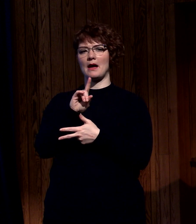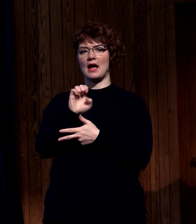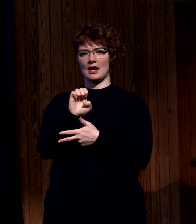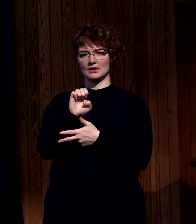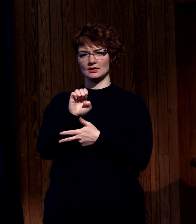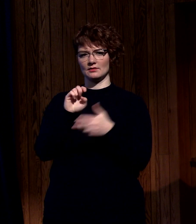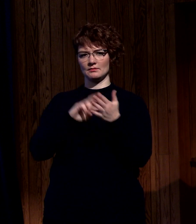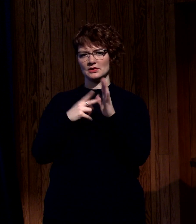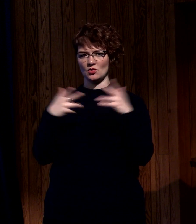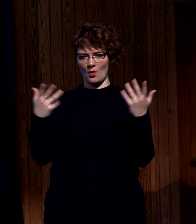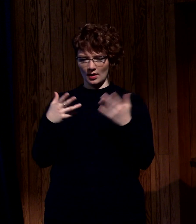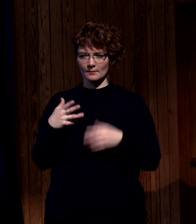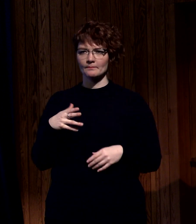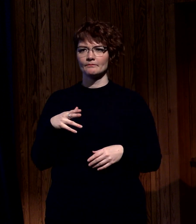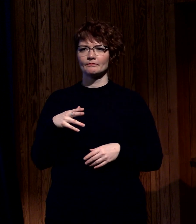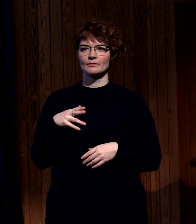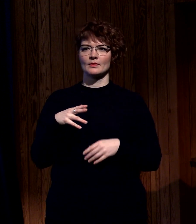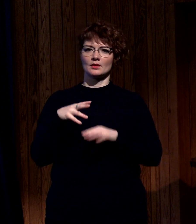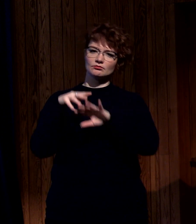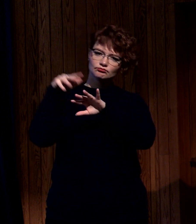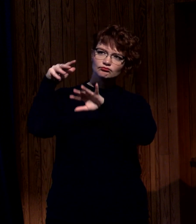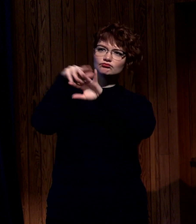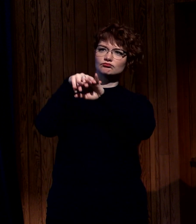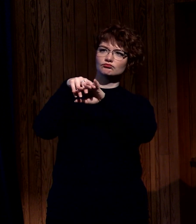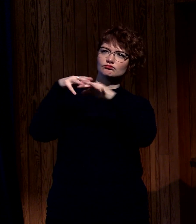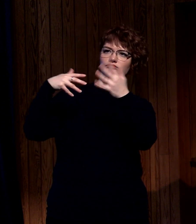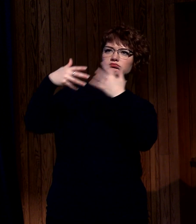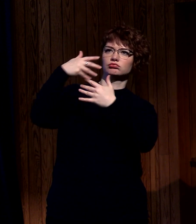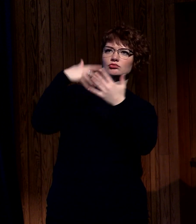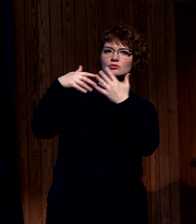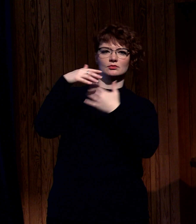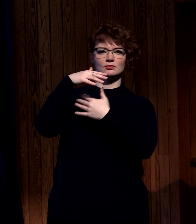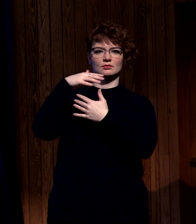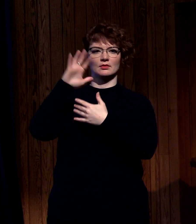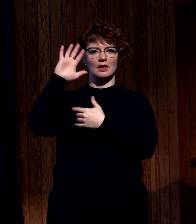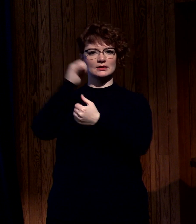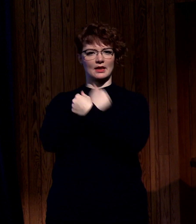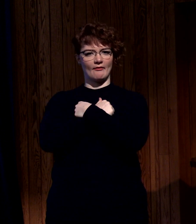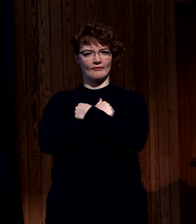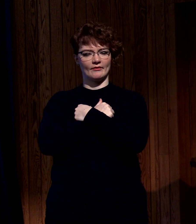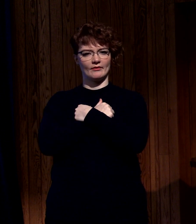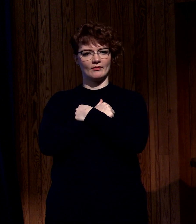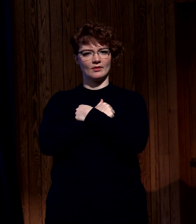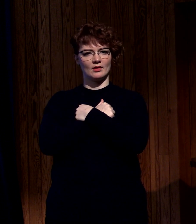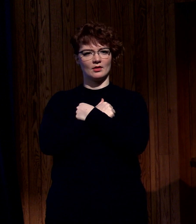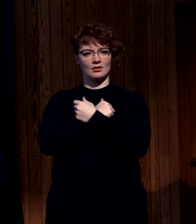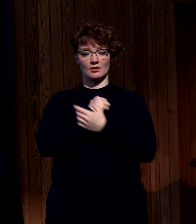dwelling in the space of love. First, is there a background to